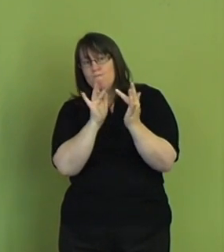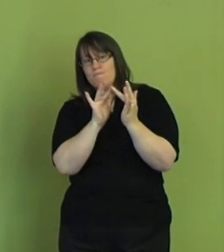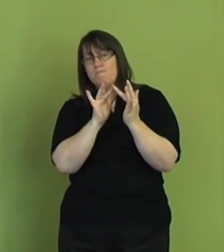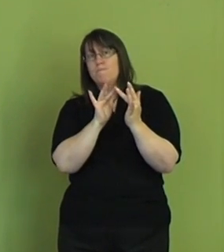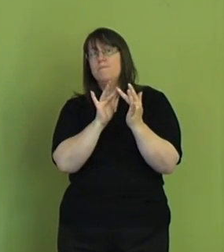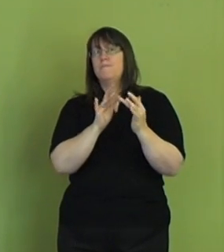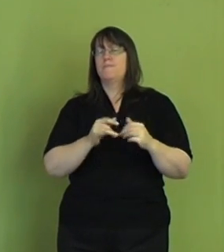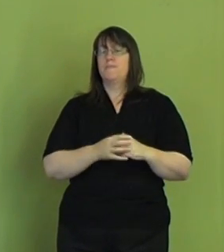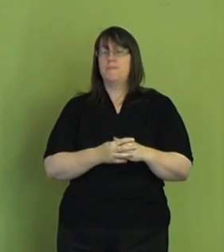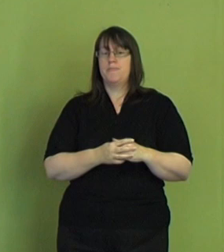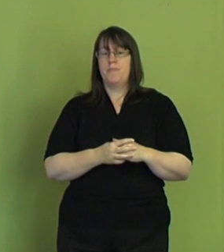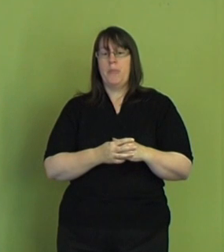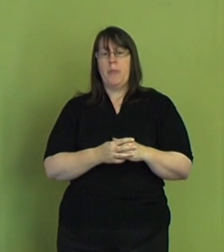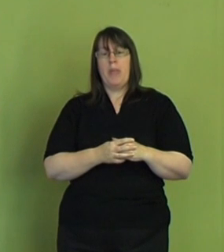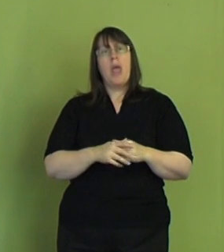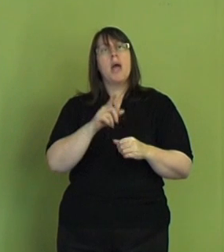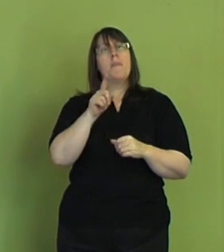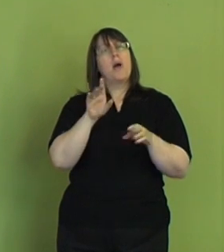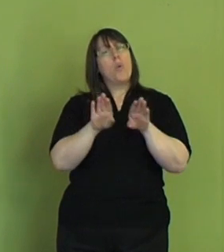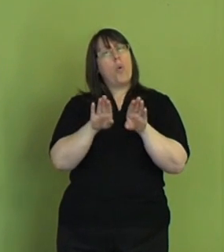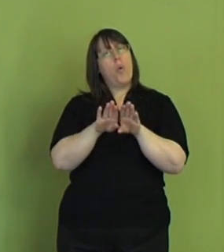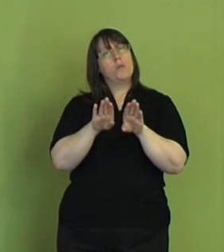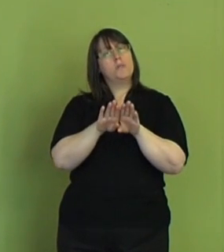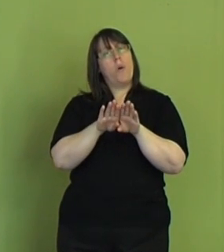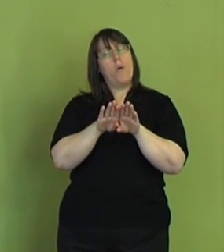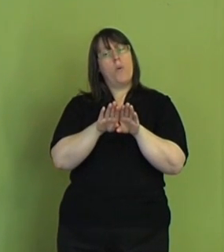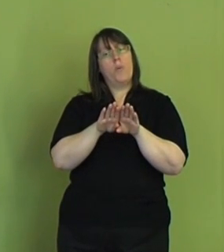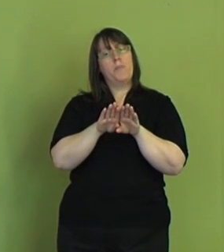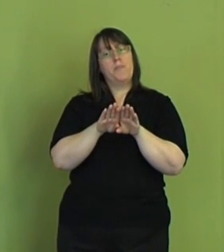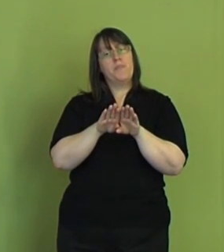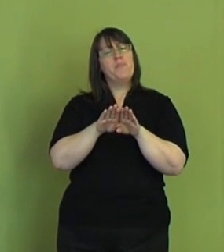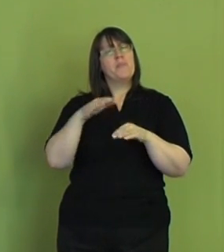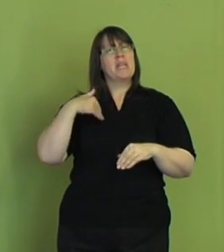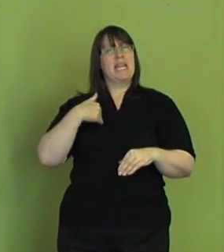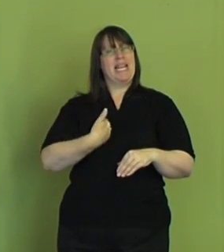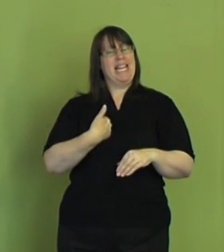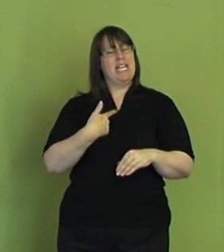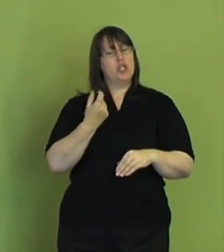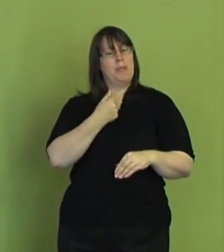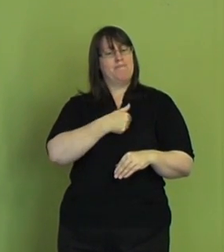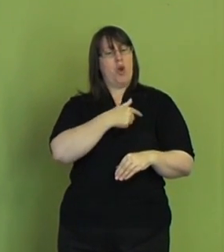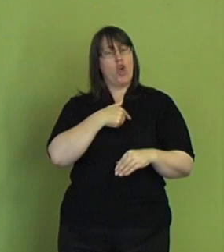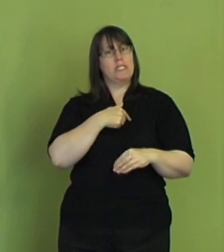and it's important that people feel that they're able to be honest with a counsellor,